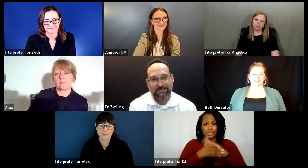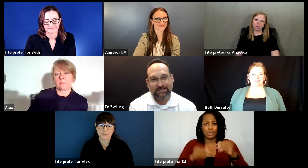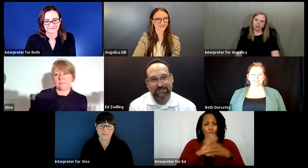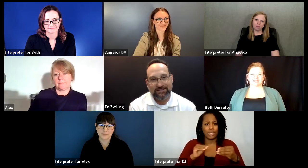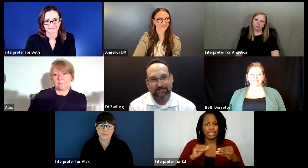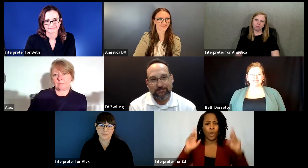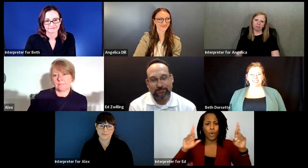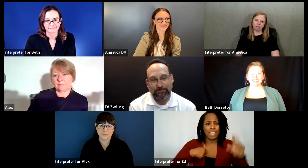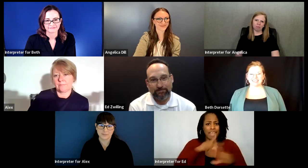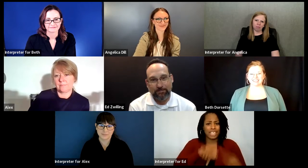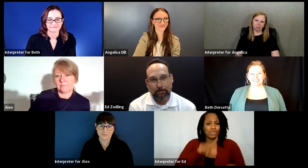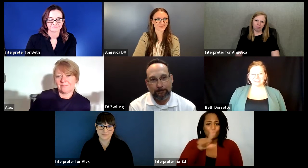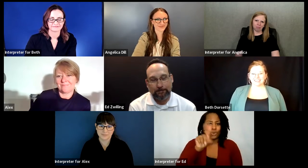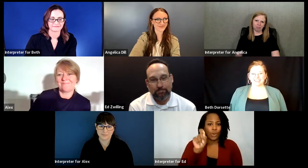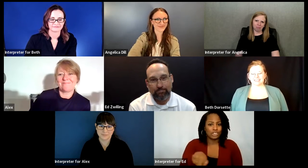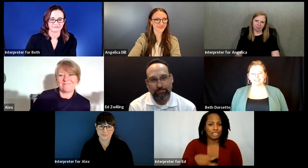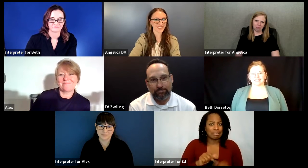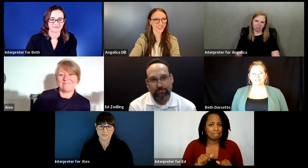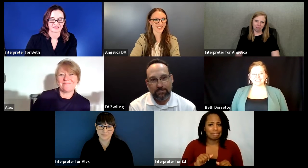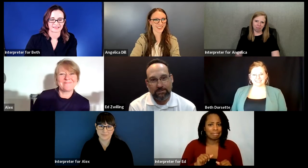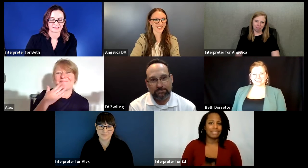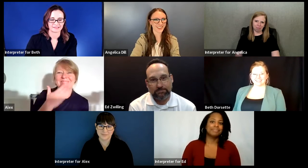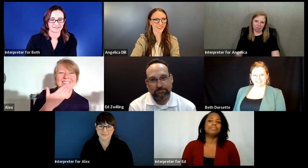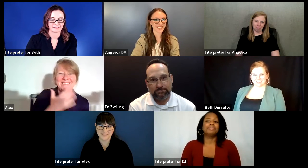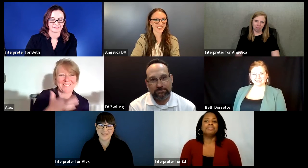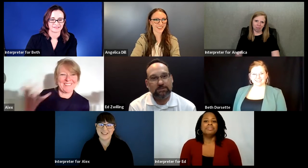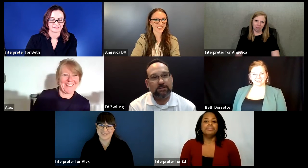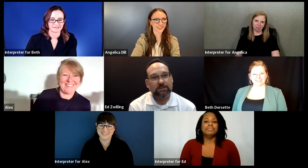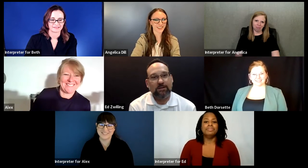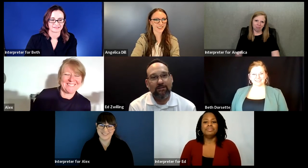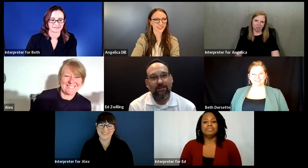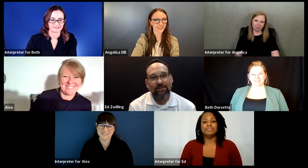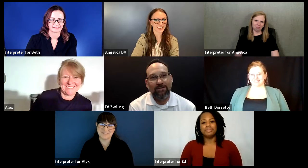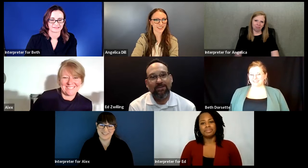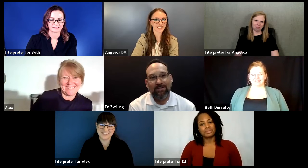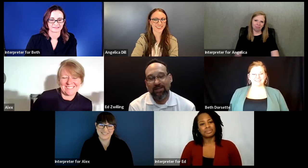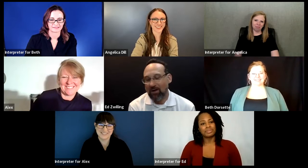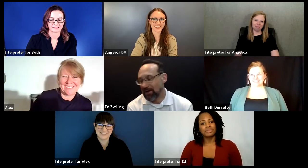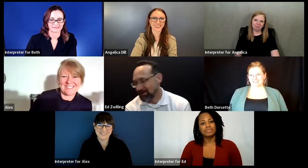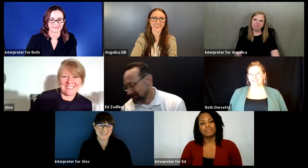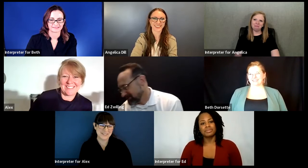Yes, you did, thank you so much.